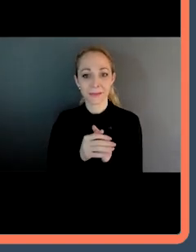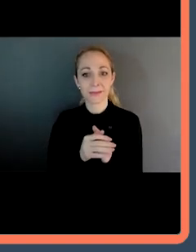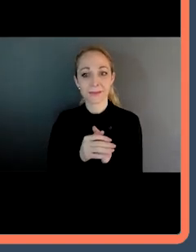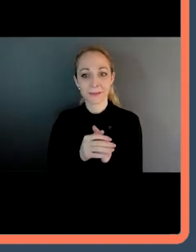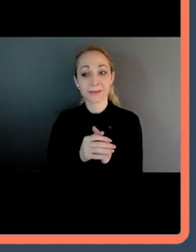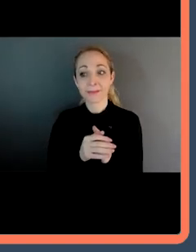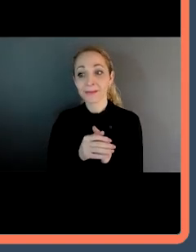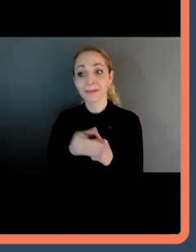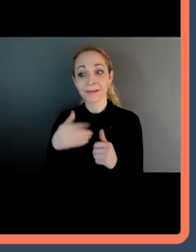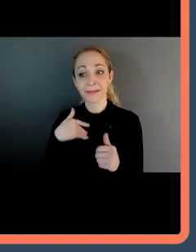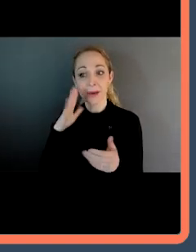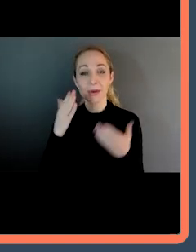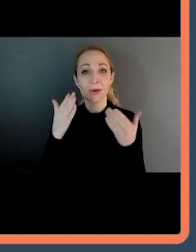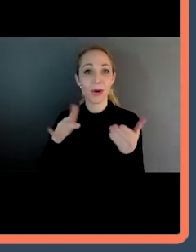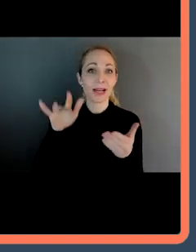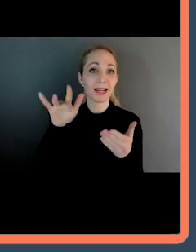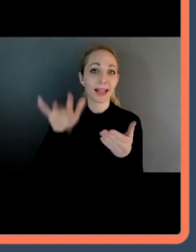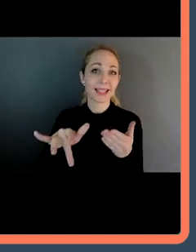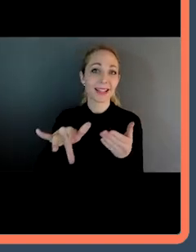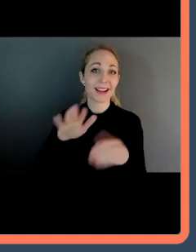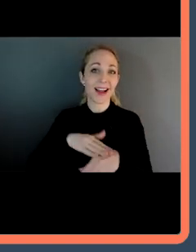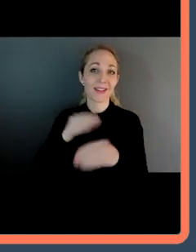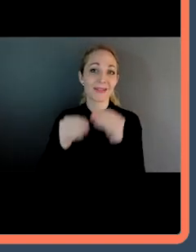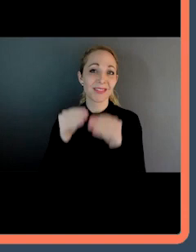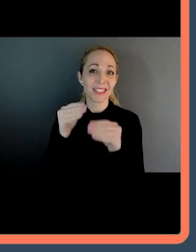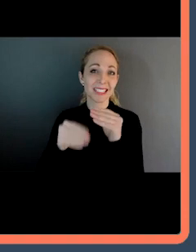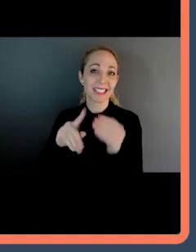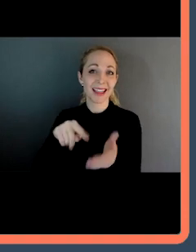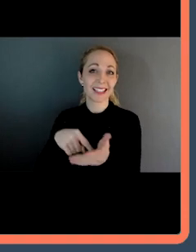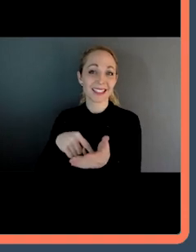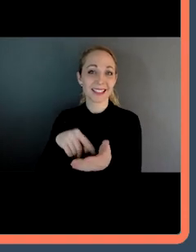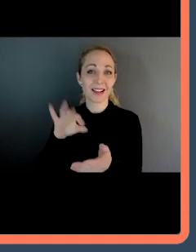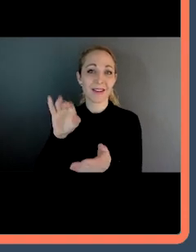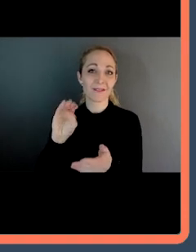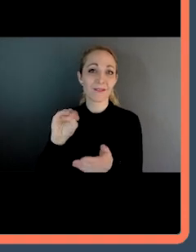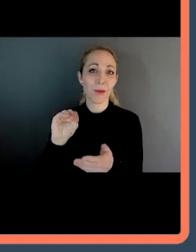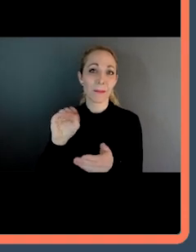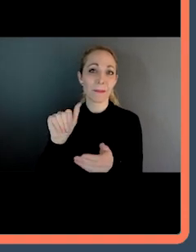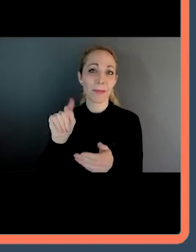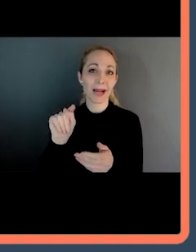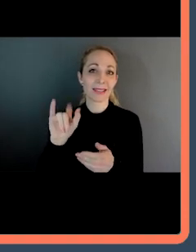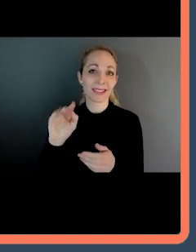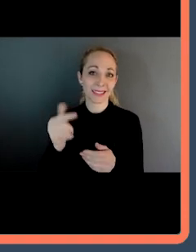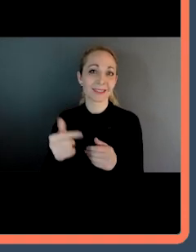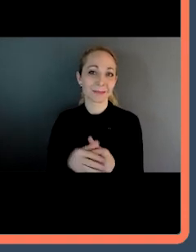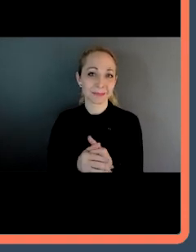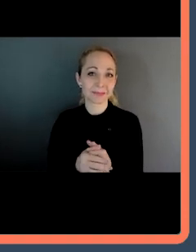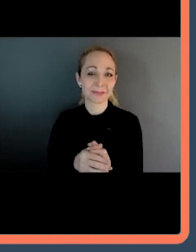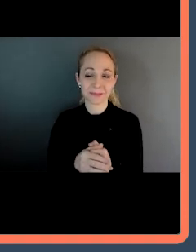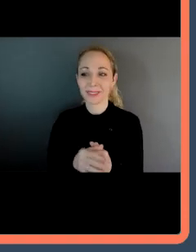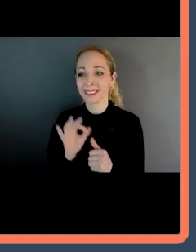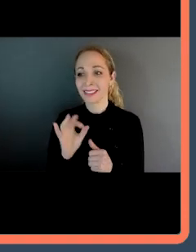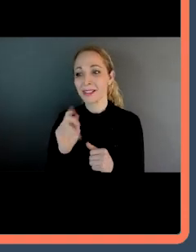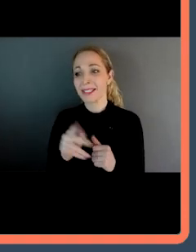AND I WILL QUICK FIX THIS FORMATTING. ALL RIGHT.